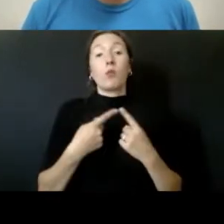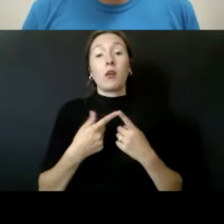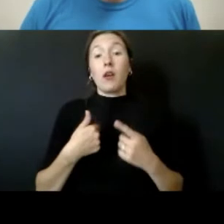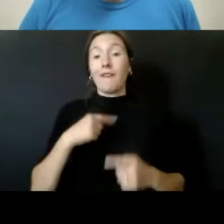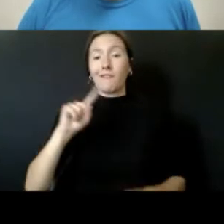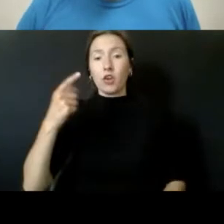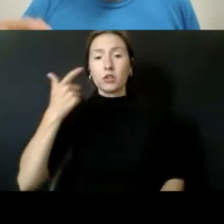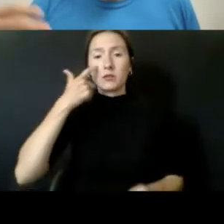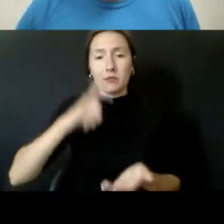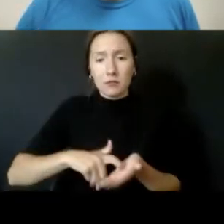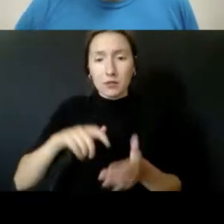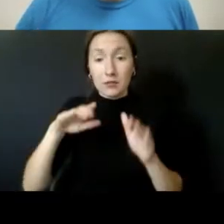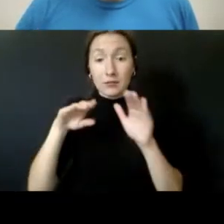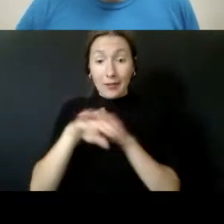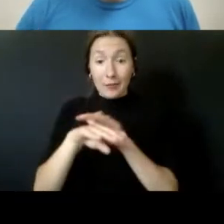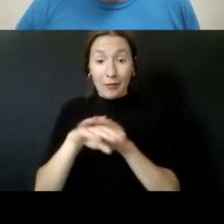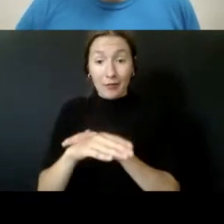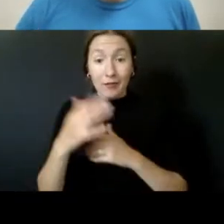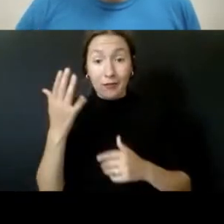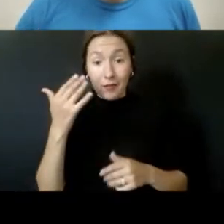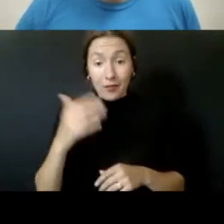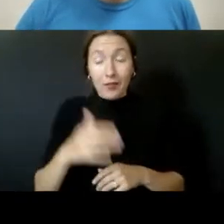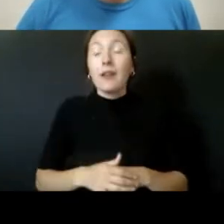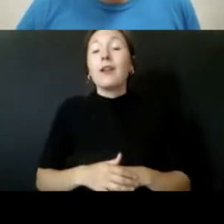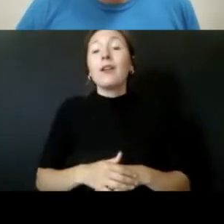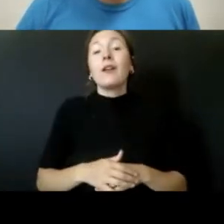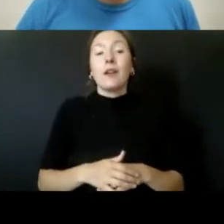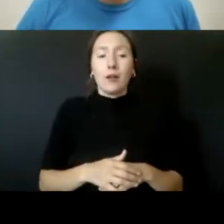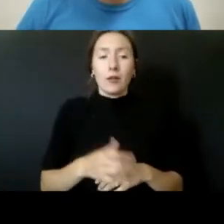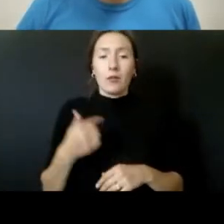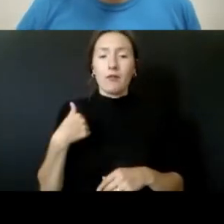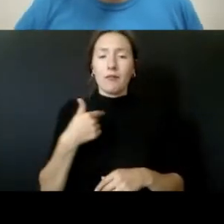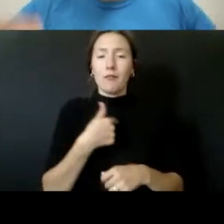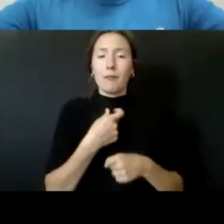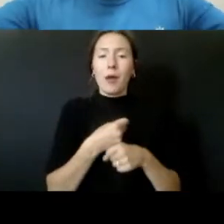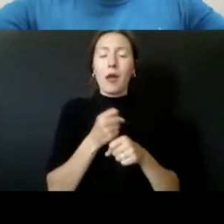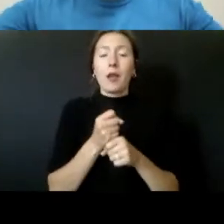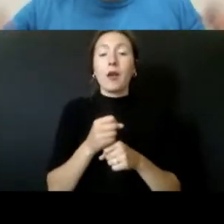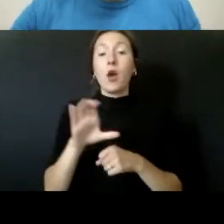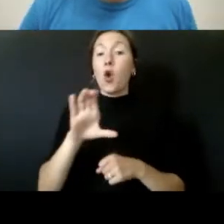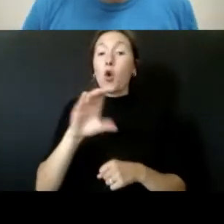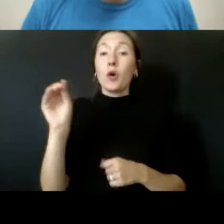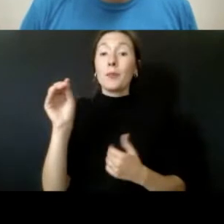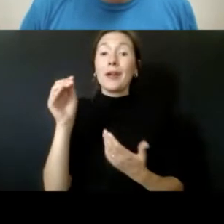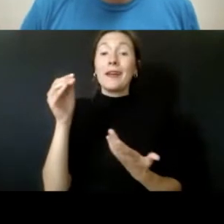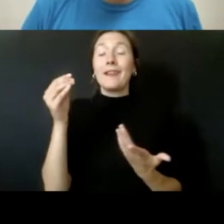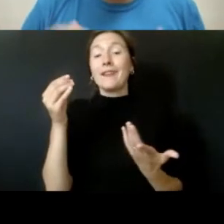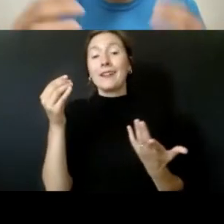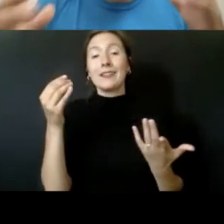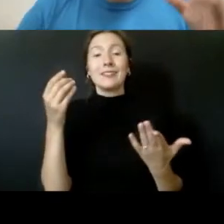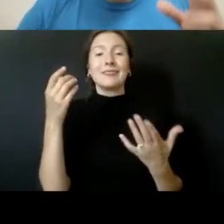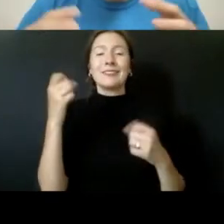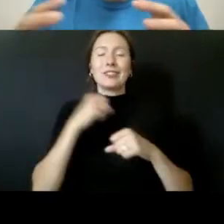we had this great idea to where we were gonna do this dark like uh um shadowy characters and things